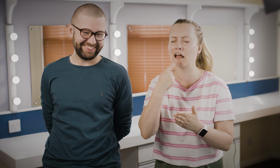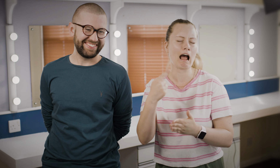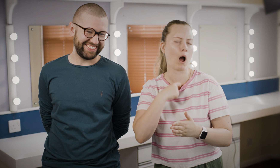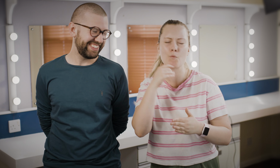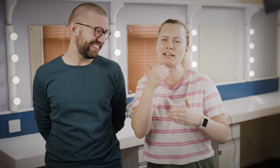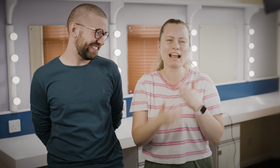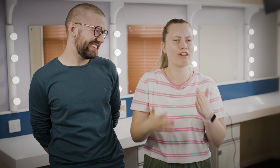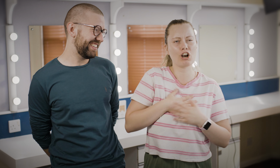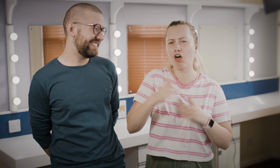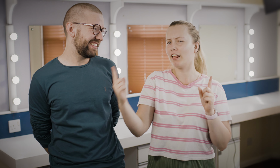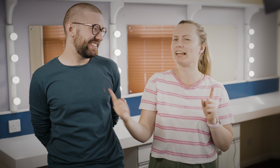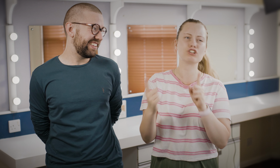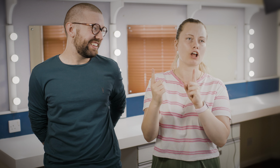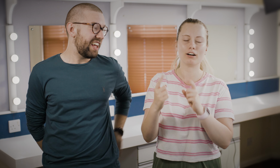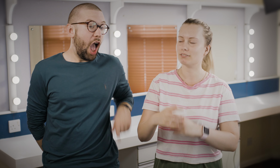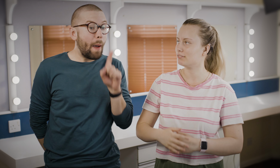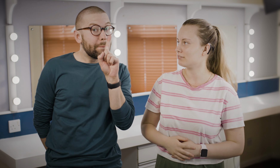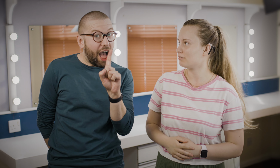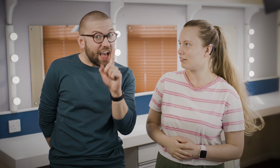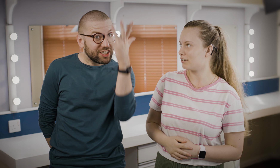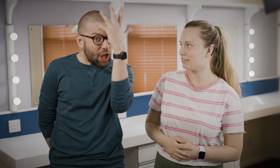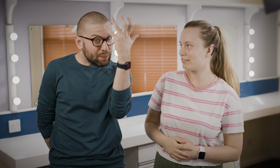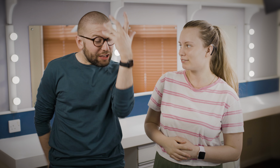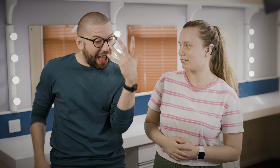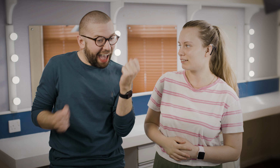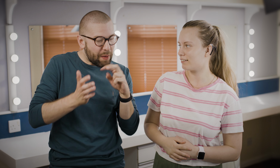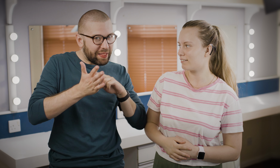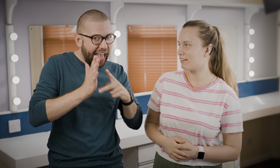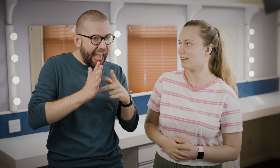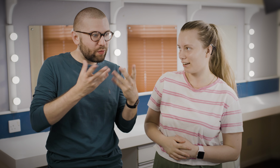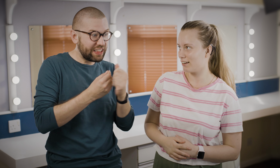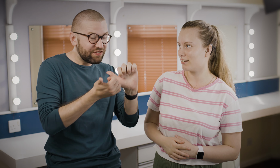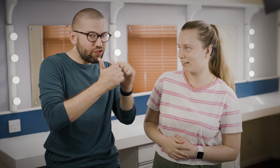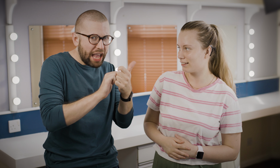saying that they will never love each other, But Don Pedro plans with his friends